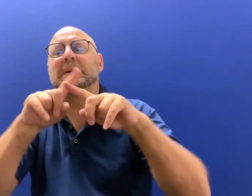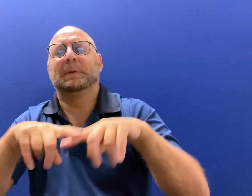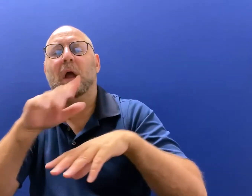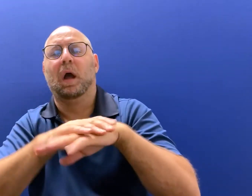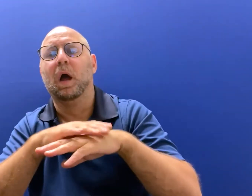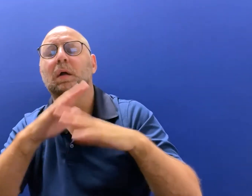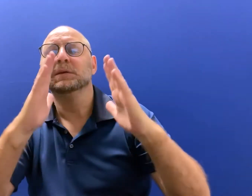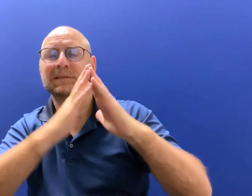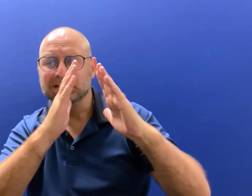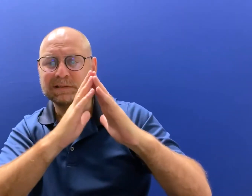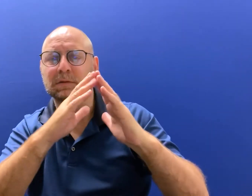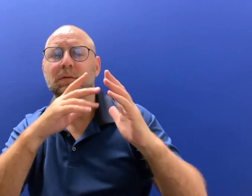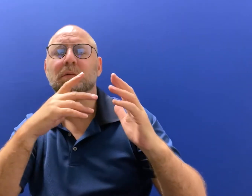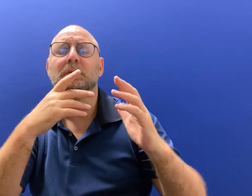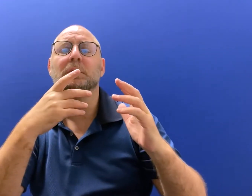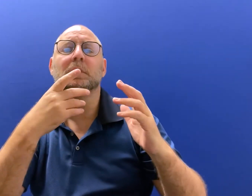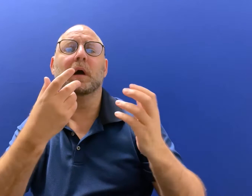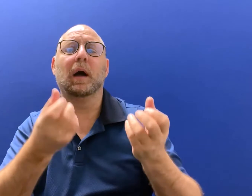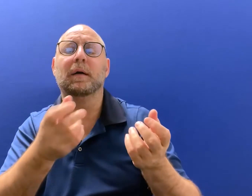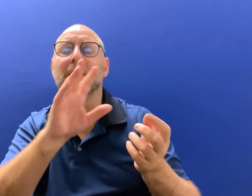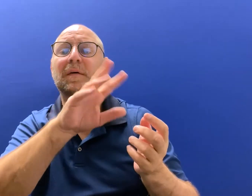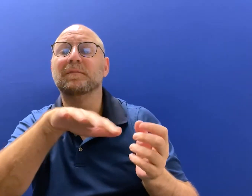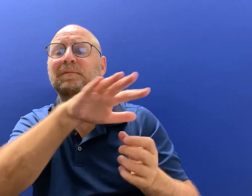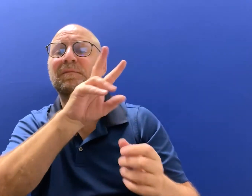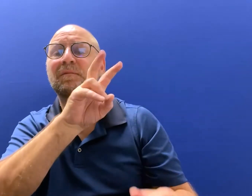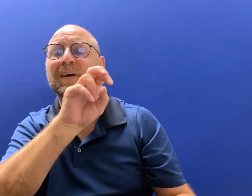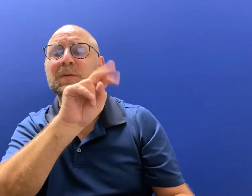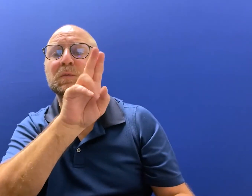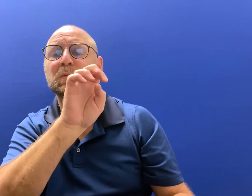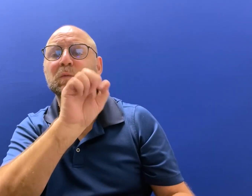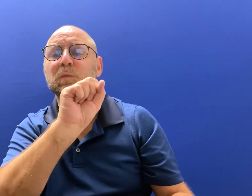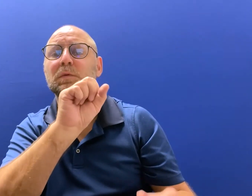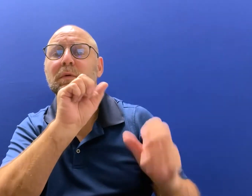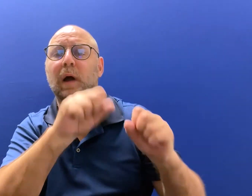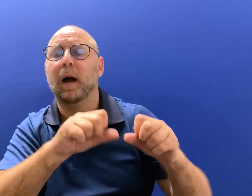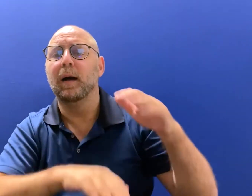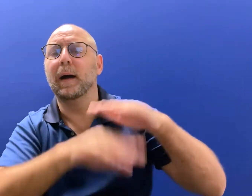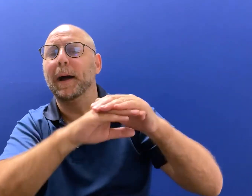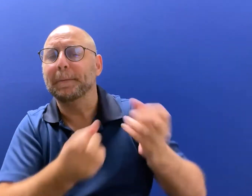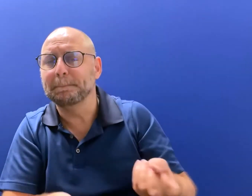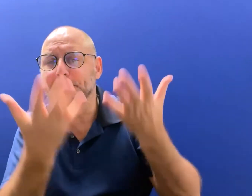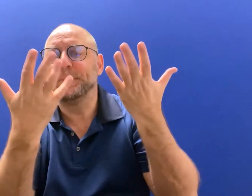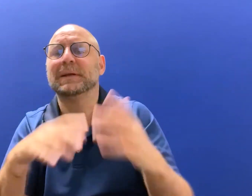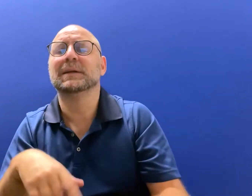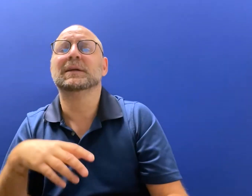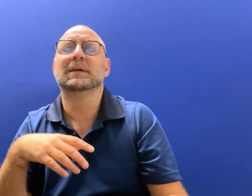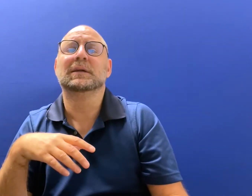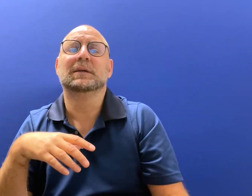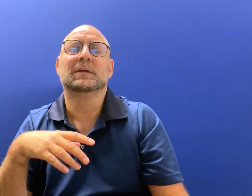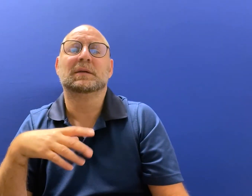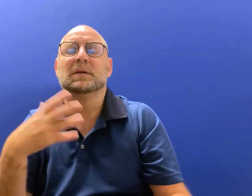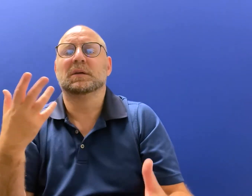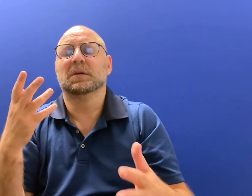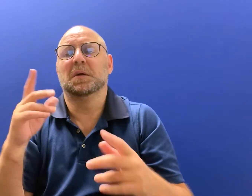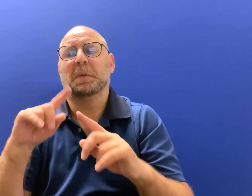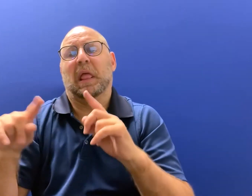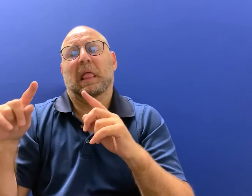It also depends on cities and their venues - how many people can they hold at once.